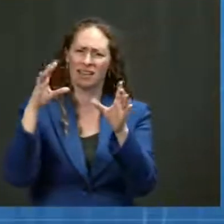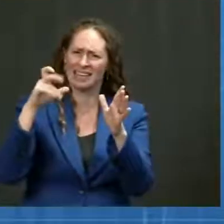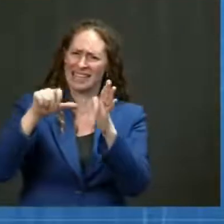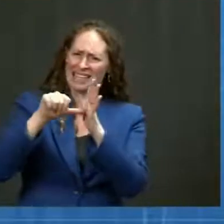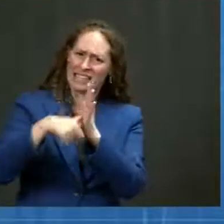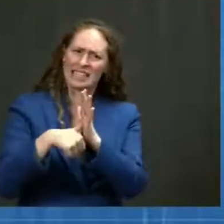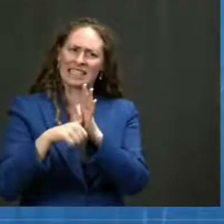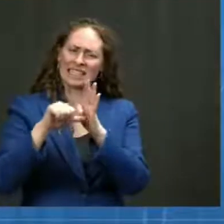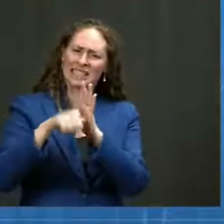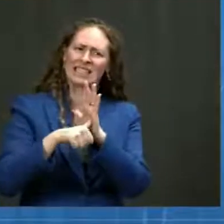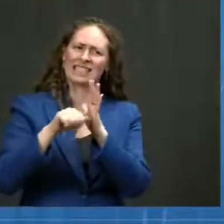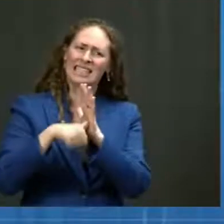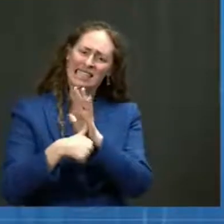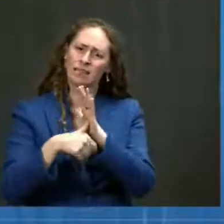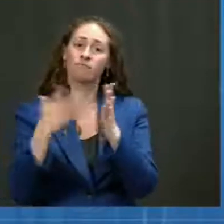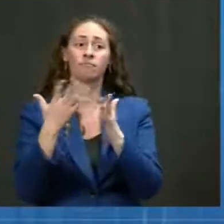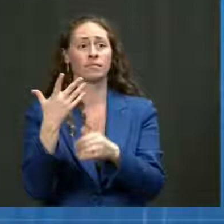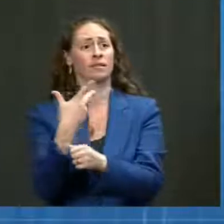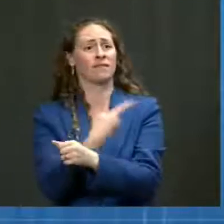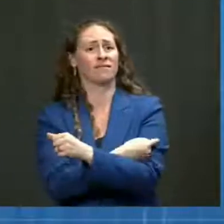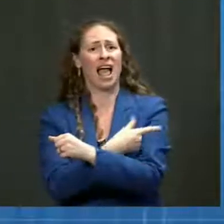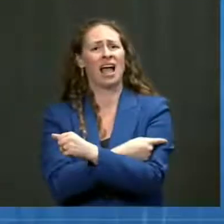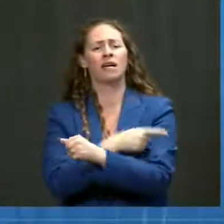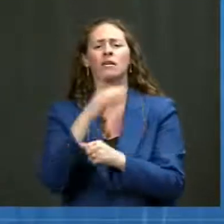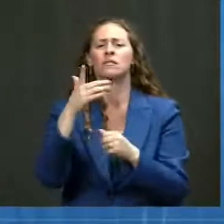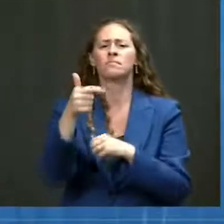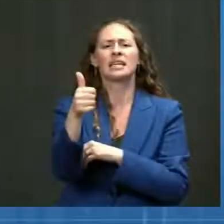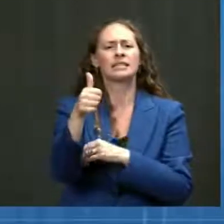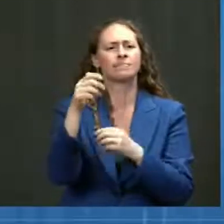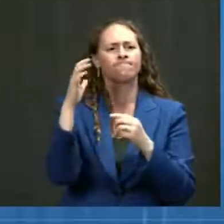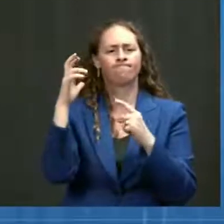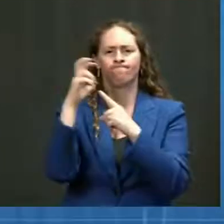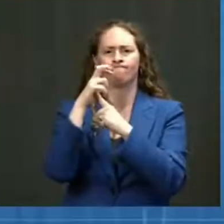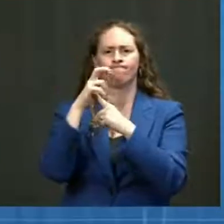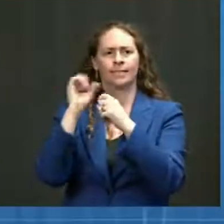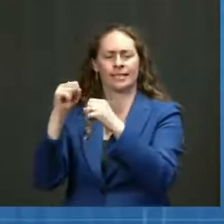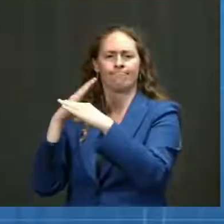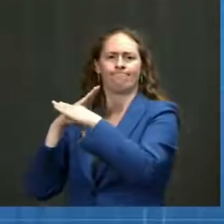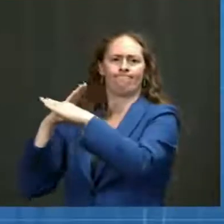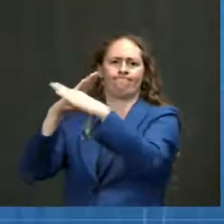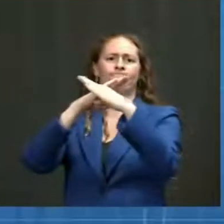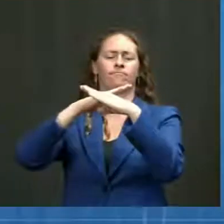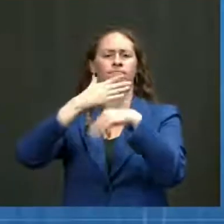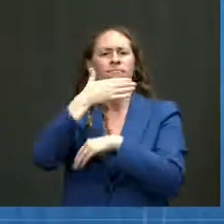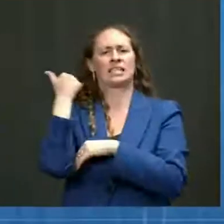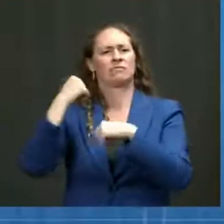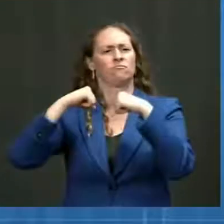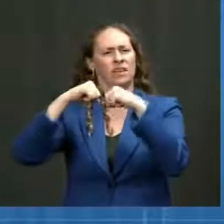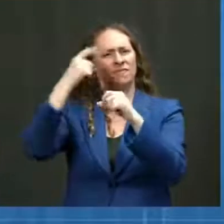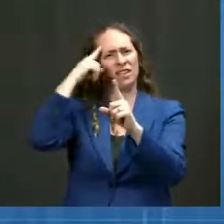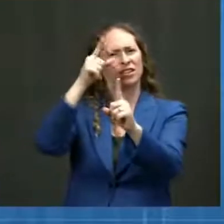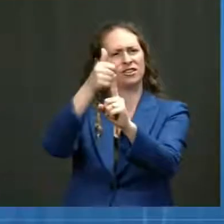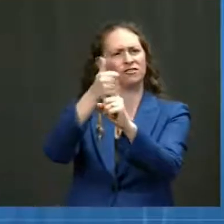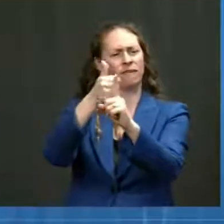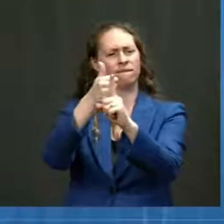IMMUNOLOGIC DATA INFORMING OUR DECISIONS, I WANT TO EMPHASIZE